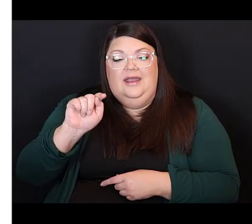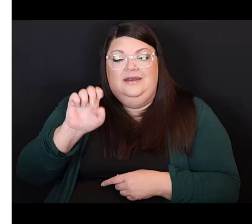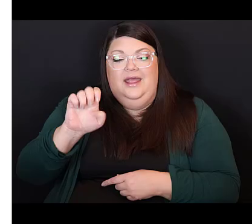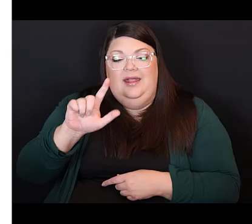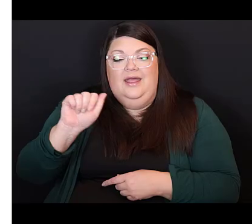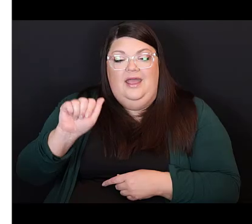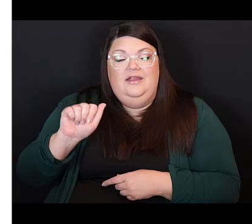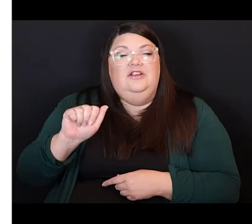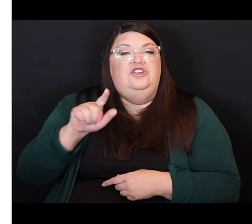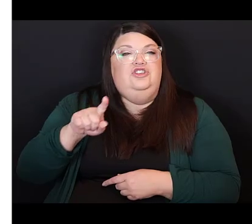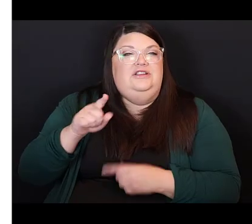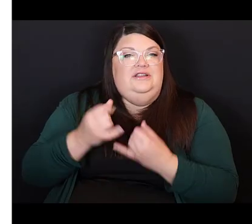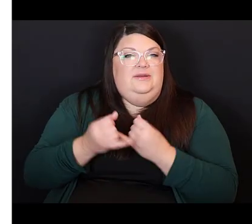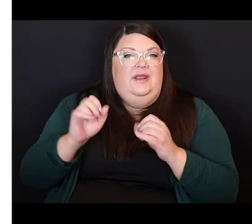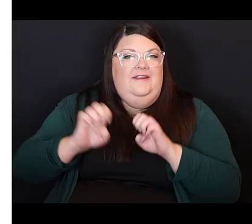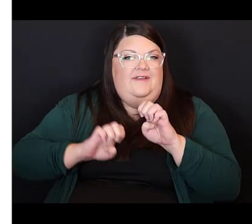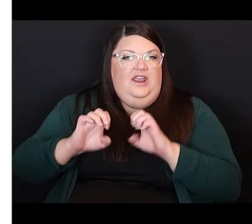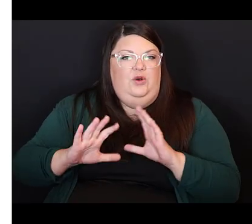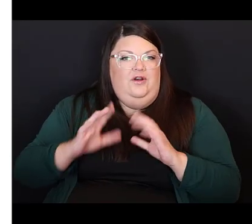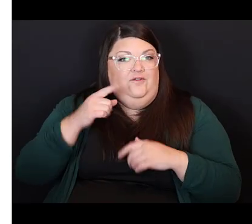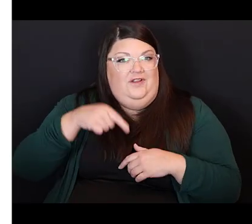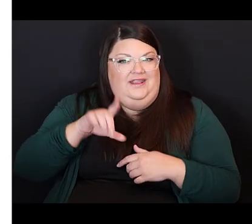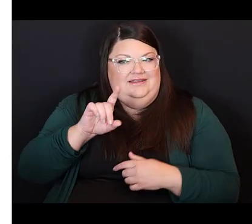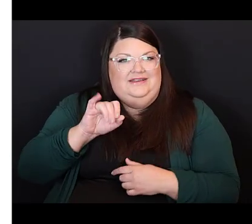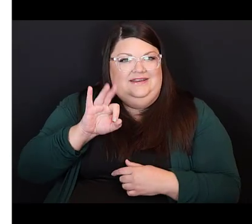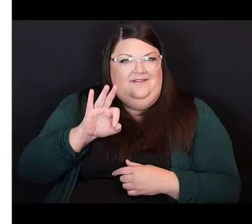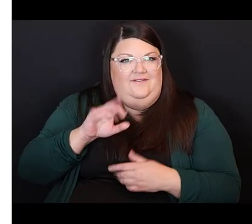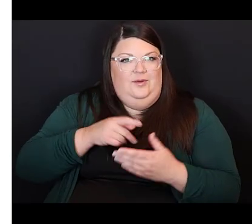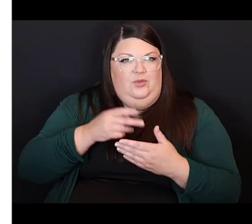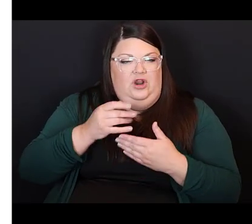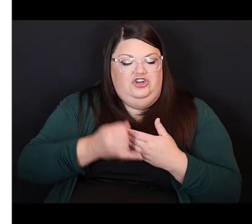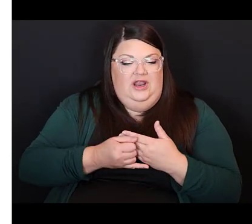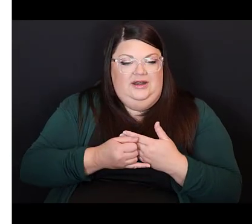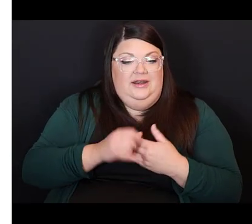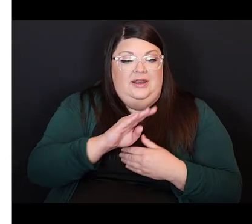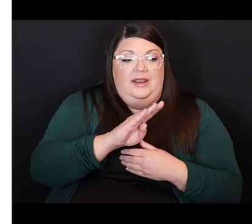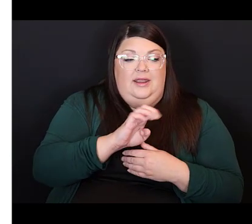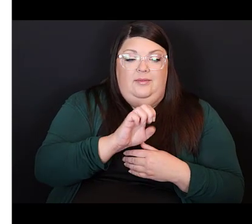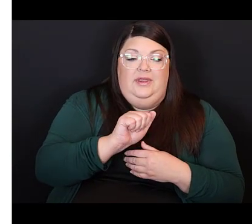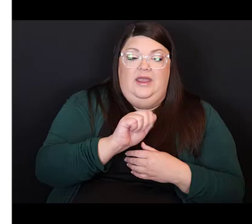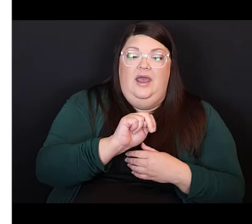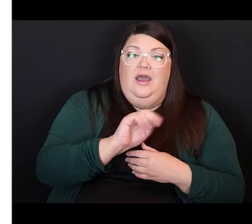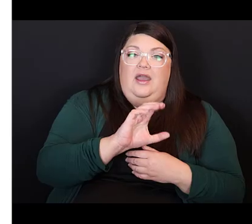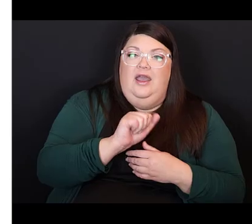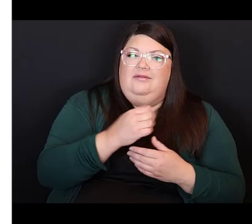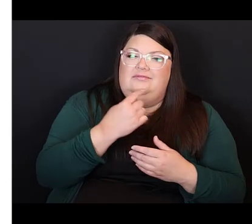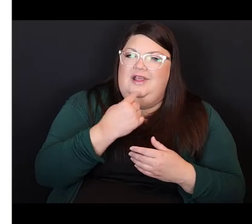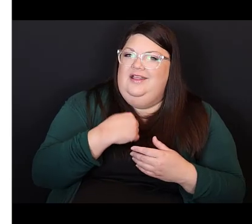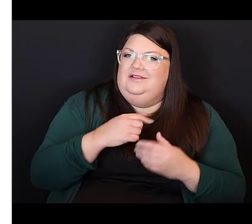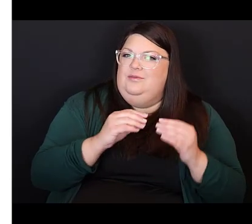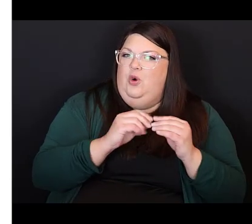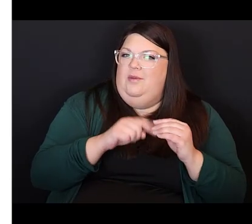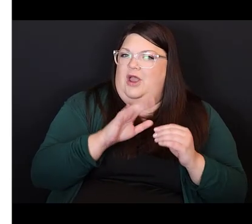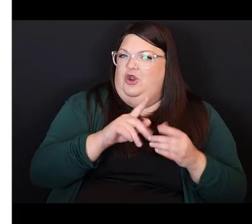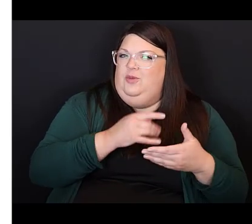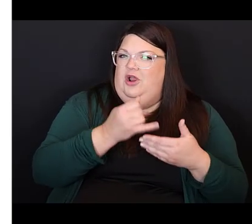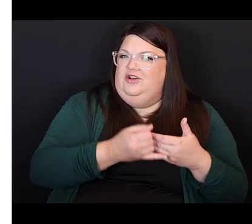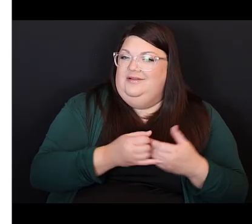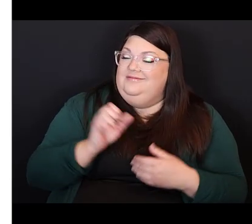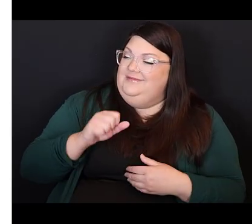for this DIF project. Beanca, please tell me a bit about your DIF project? [Beanca Williams] Yes, I am Beanca